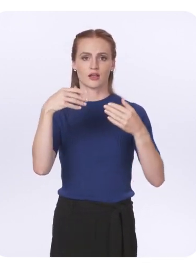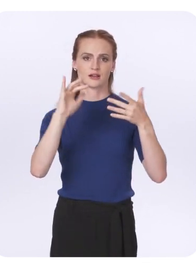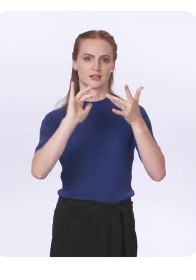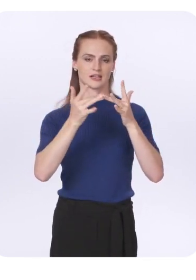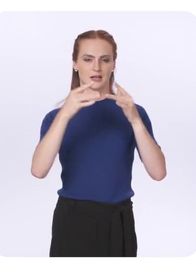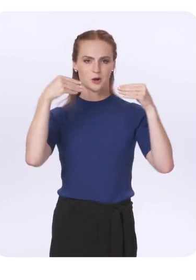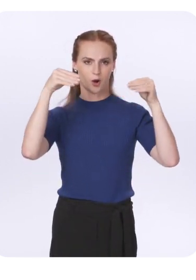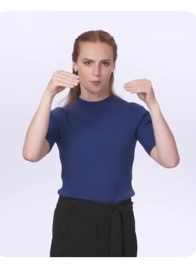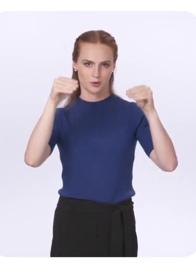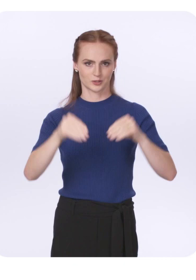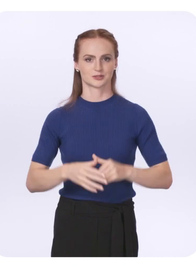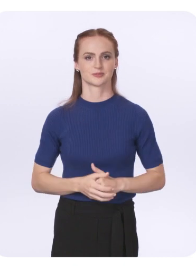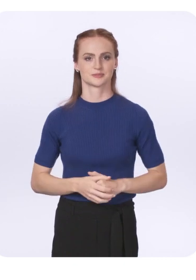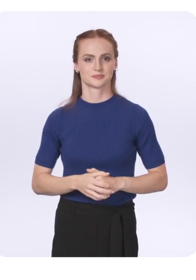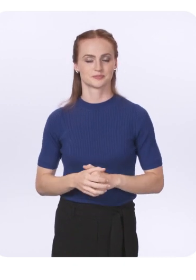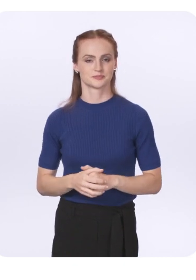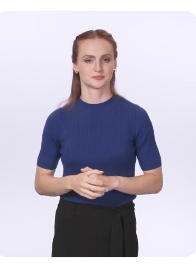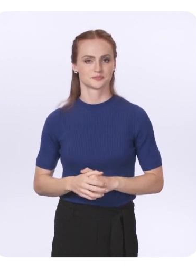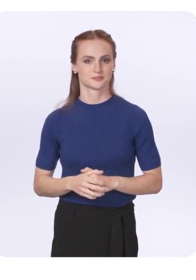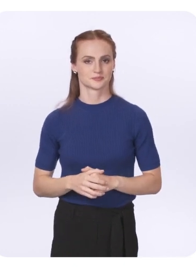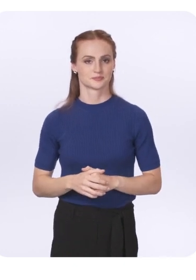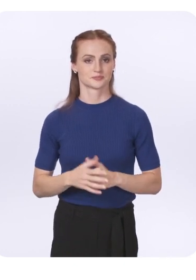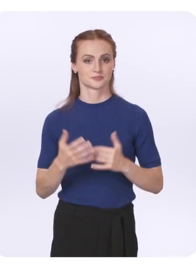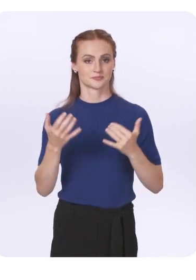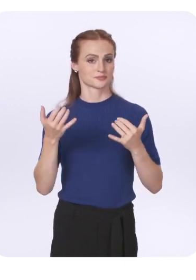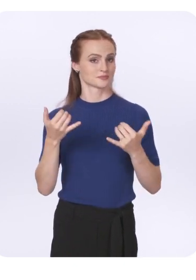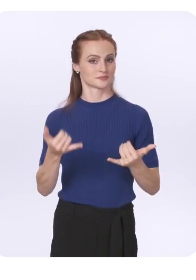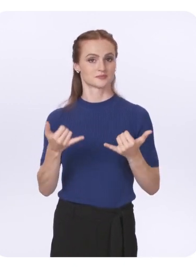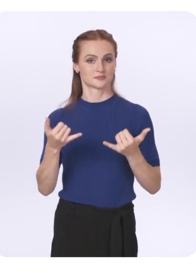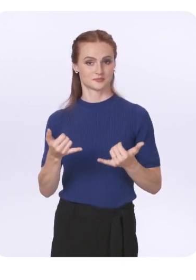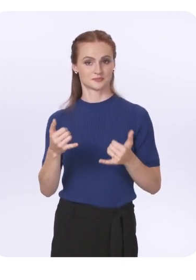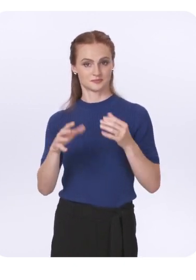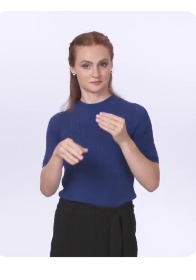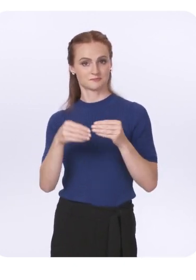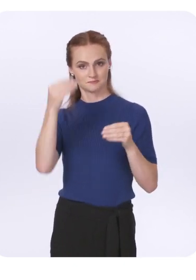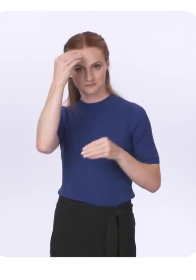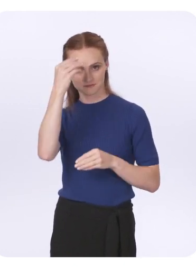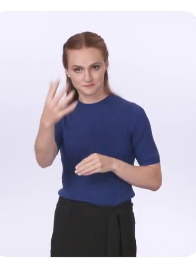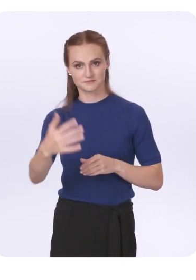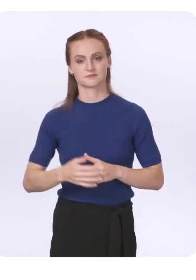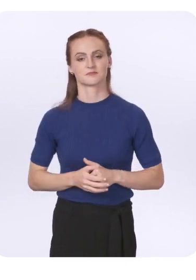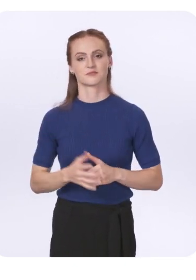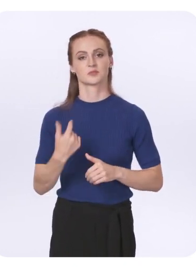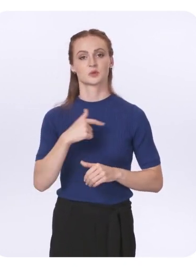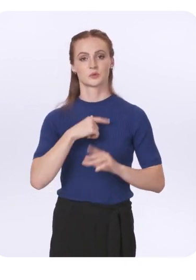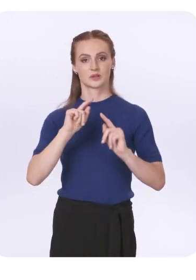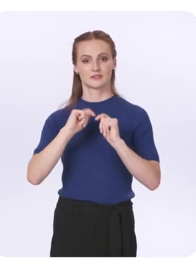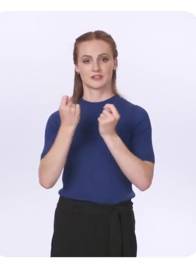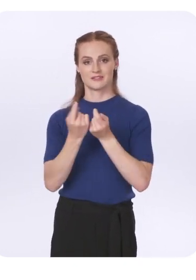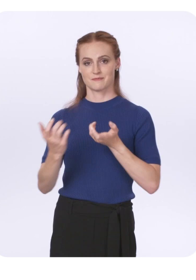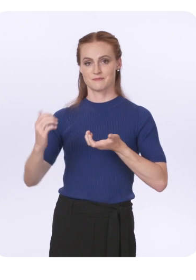we’ve teamed up with the Oculus star program. And guess what? WebXR developers, you are in for a treat.